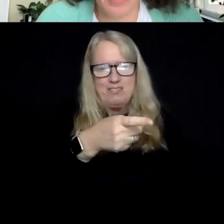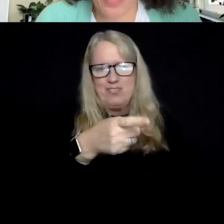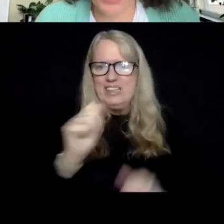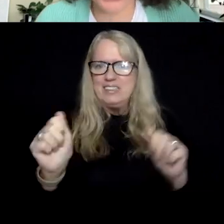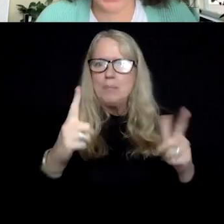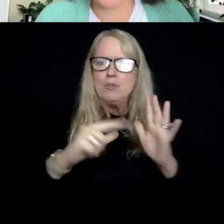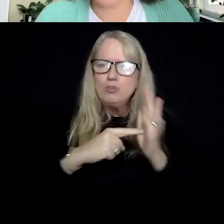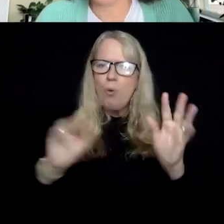ABOUT WHAT WE ARE DOING.